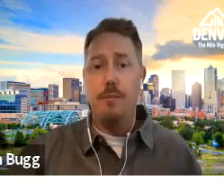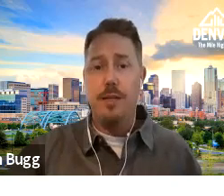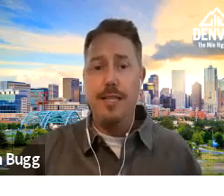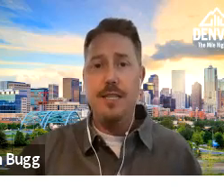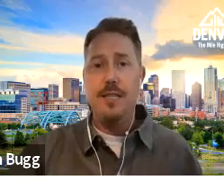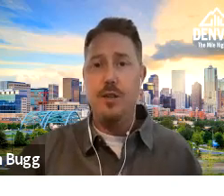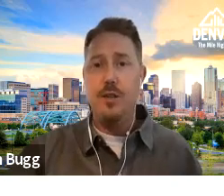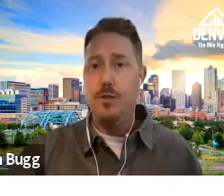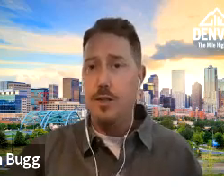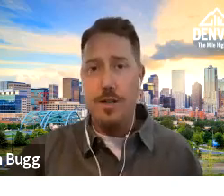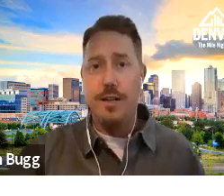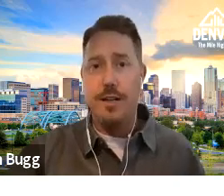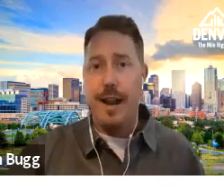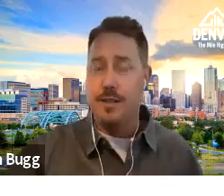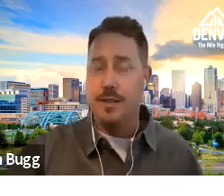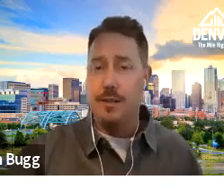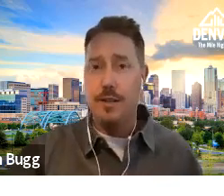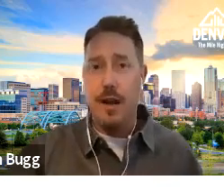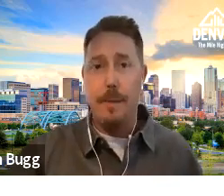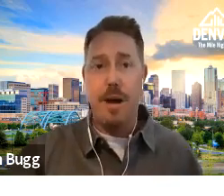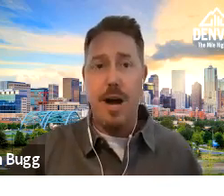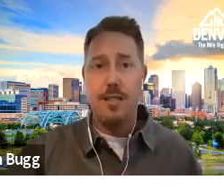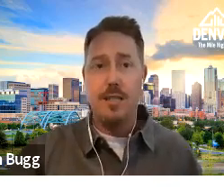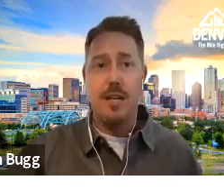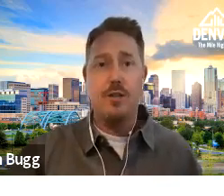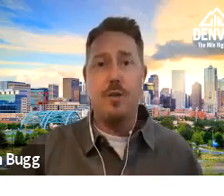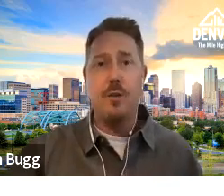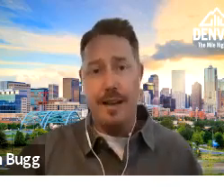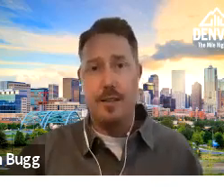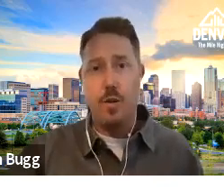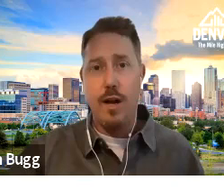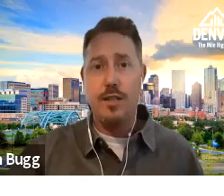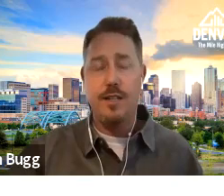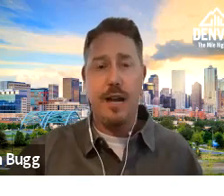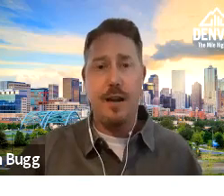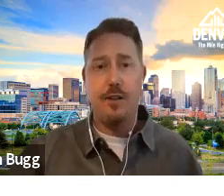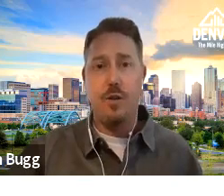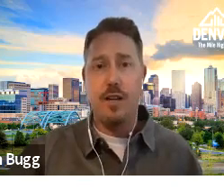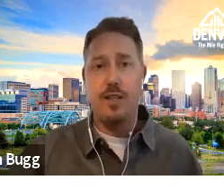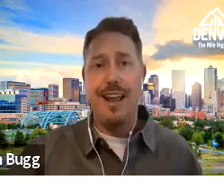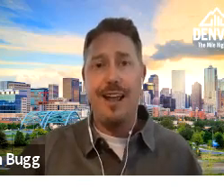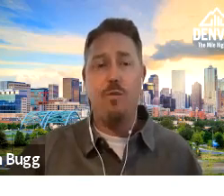please use the question and answer uh box to ask the question type out your question and we